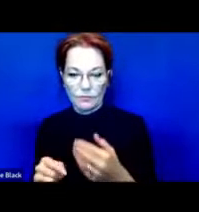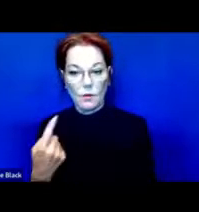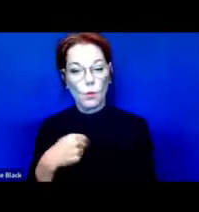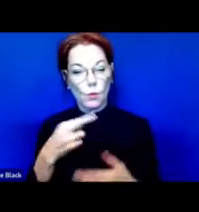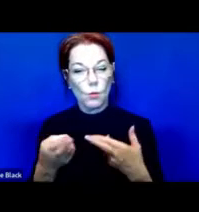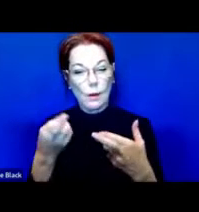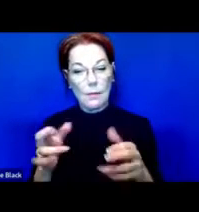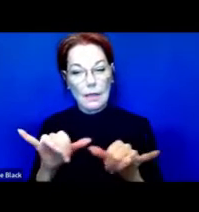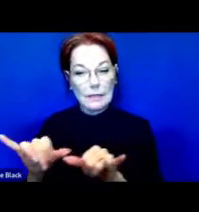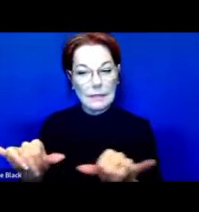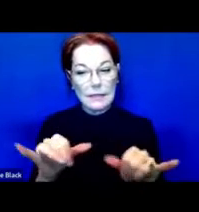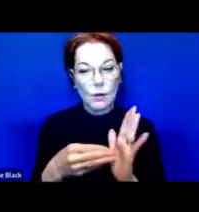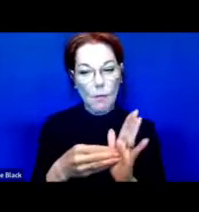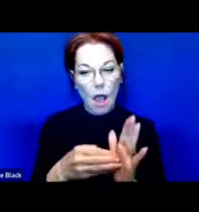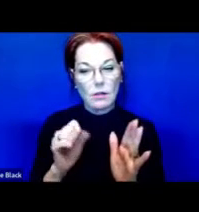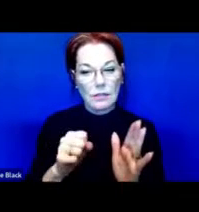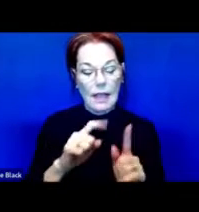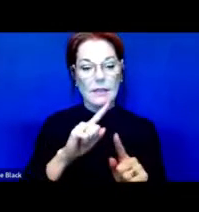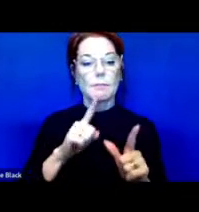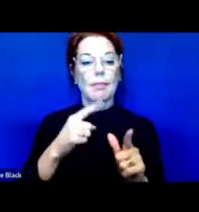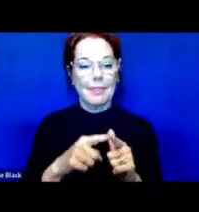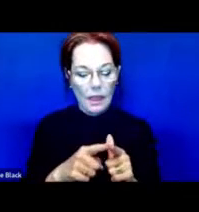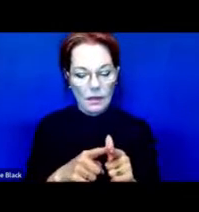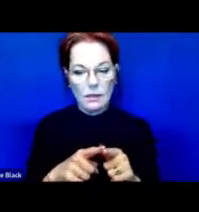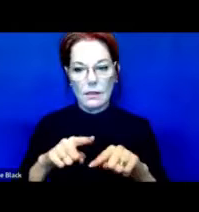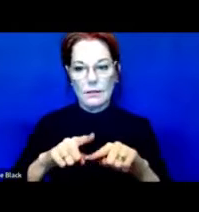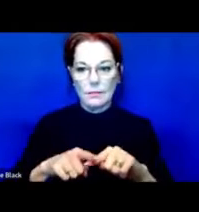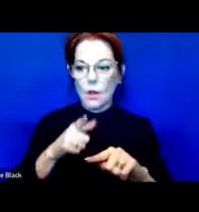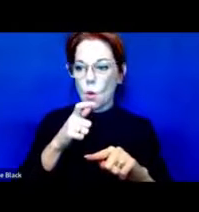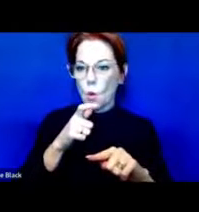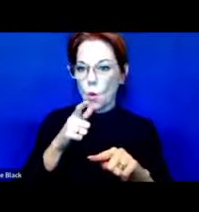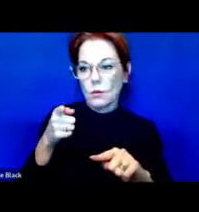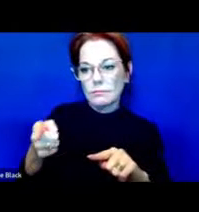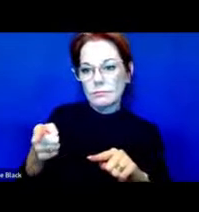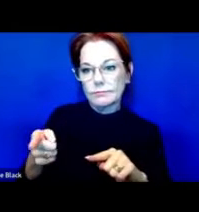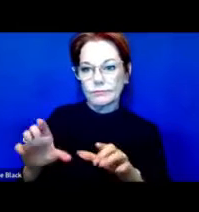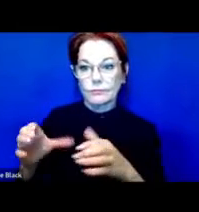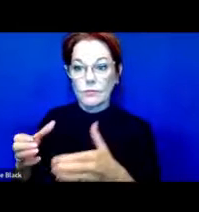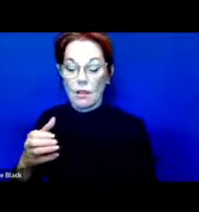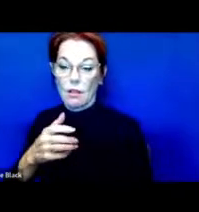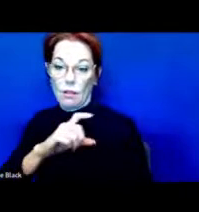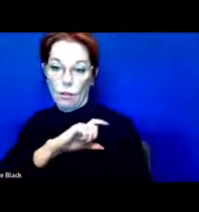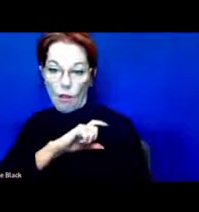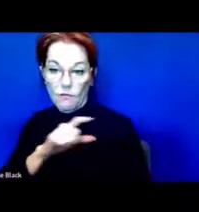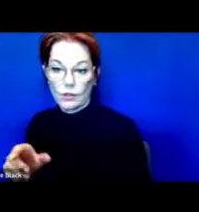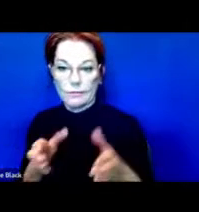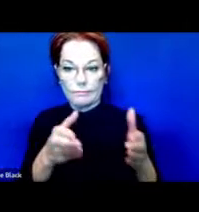course, it gets tweaked based on you know, the actual form, are we talking about law enforcement? Are we talking about courts corrections, of